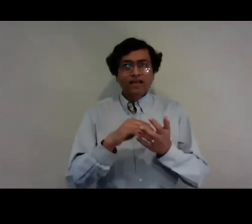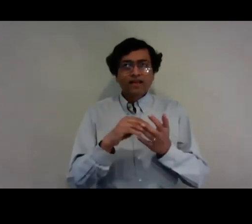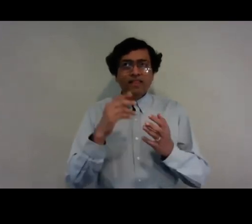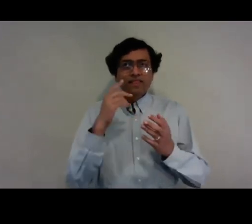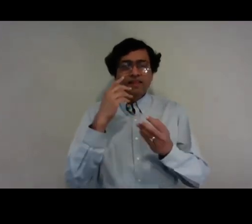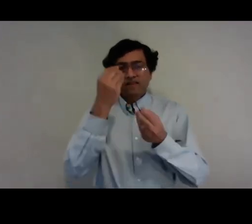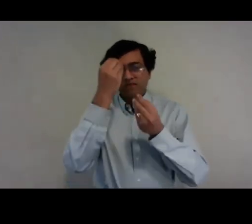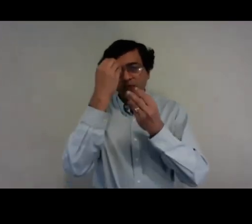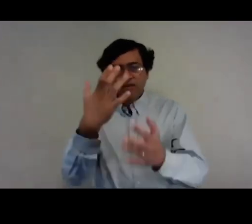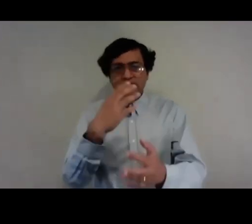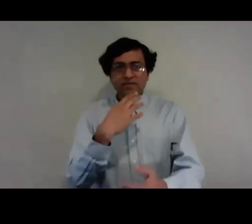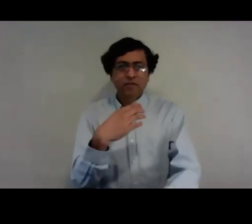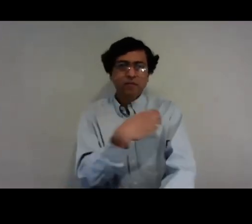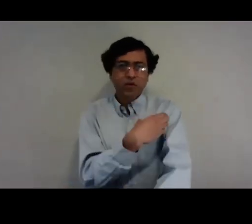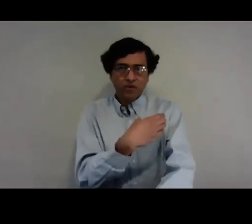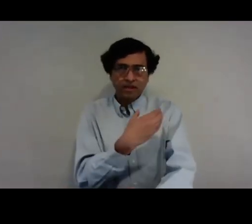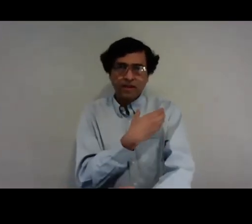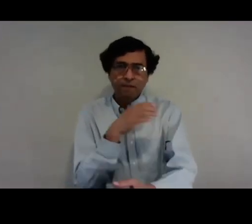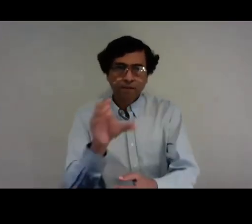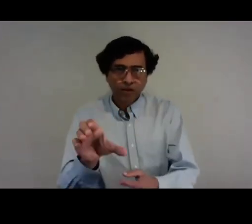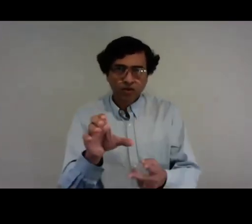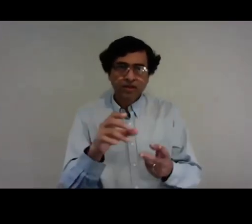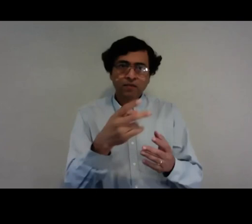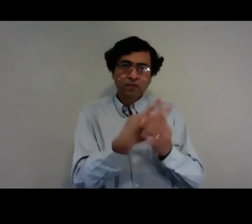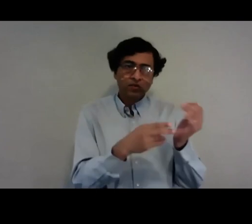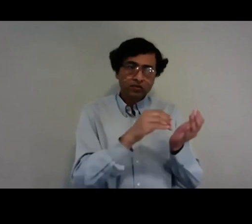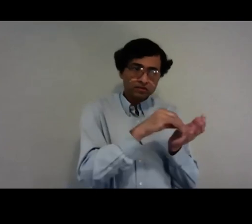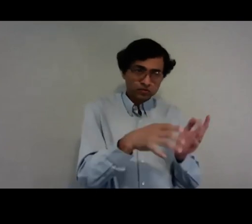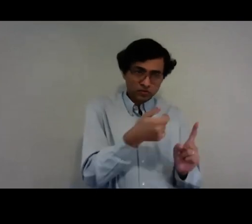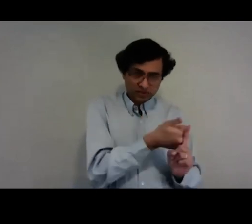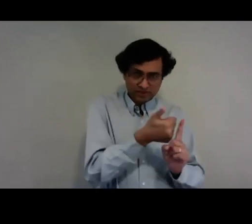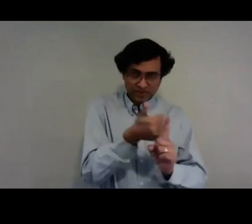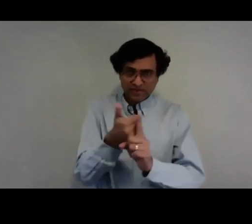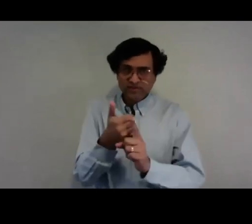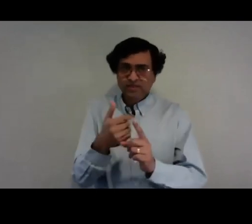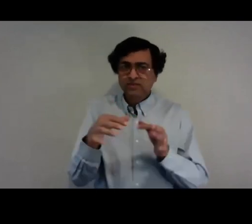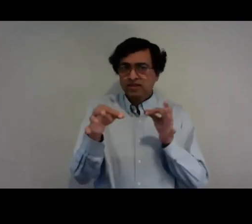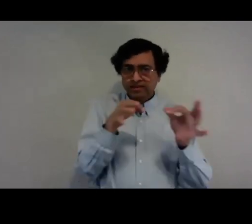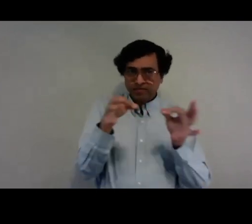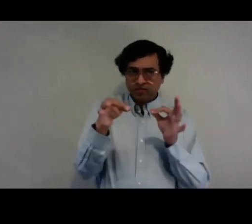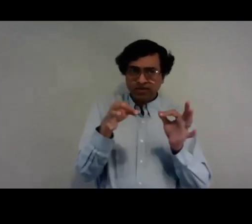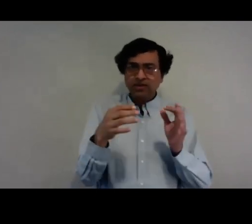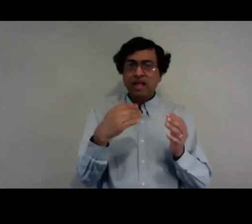I mean, I think information is power.